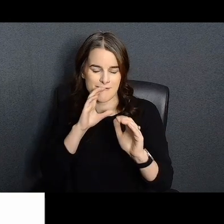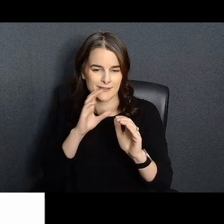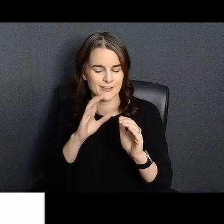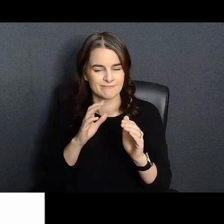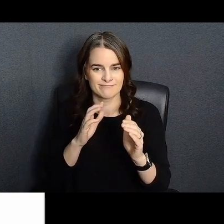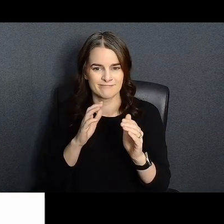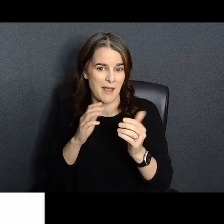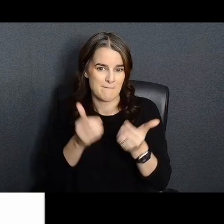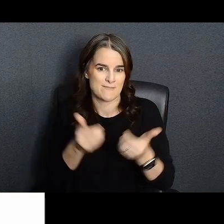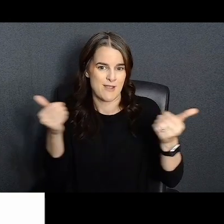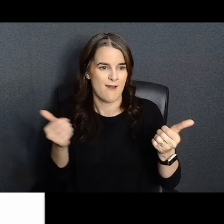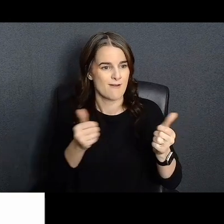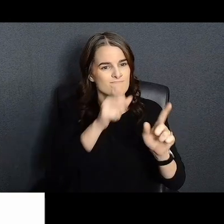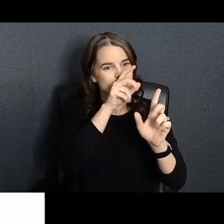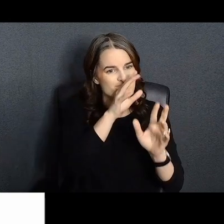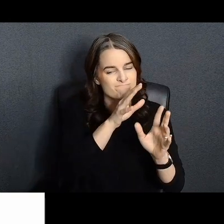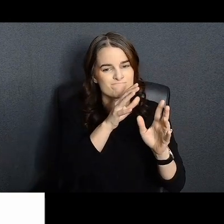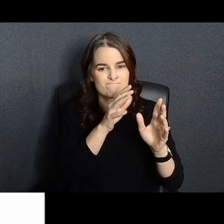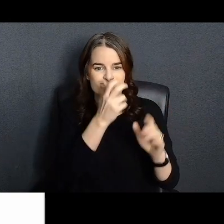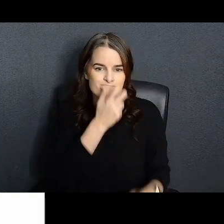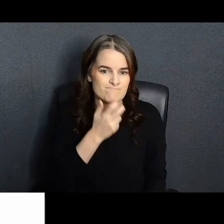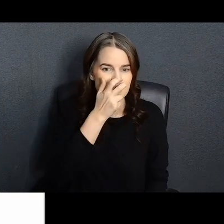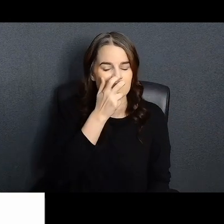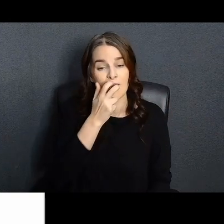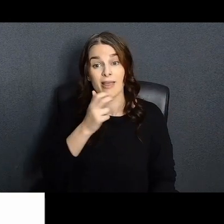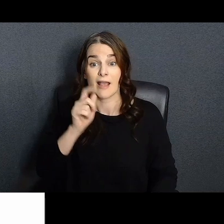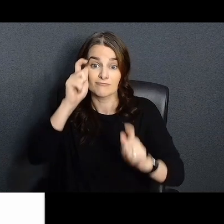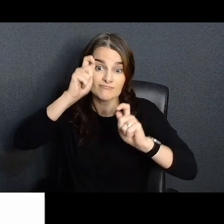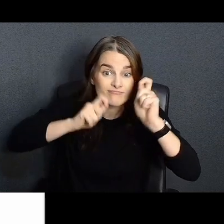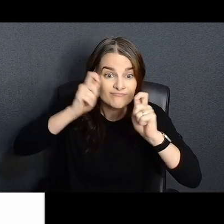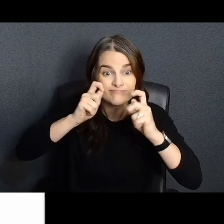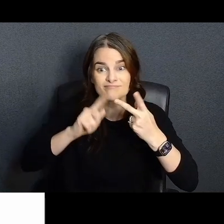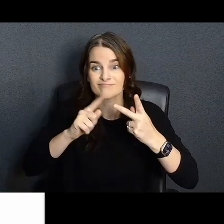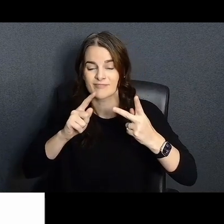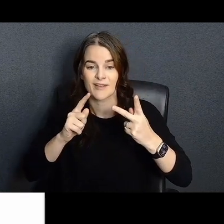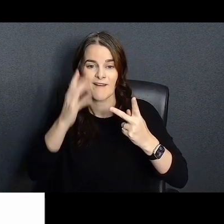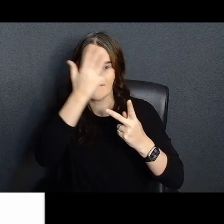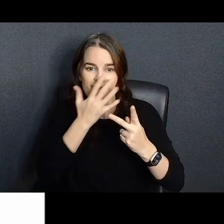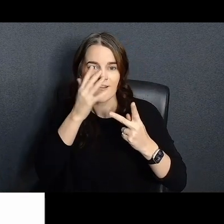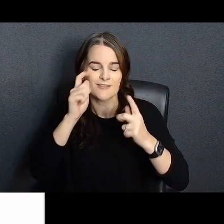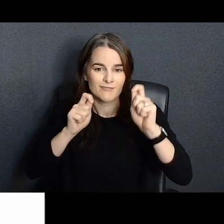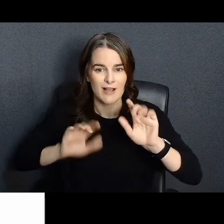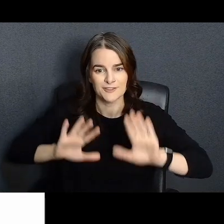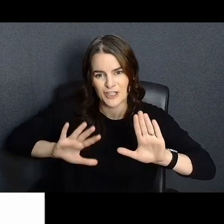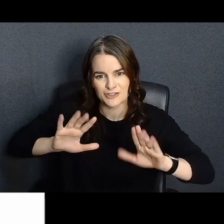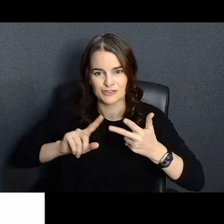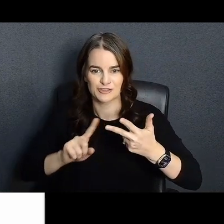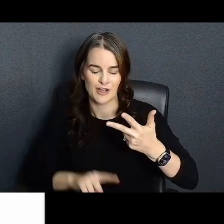beyond oral speaking or talking. So things like gestures, facial expressions, whether you send a text or an email.